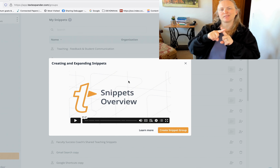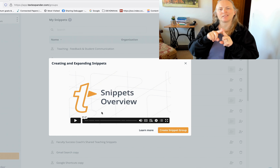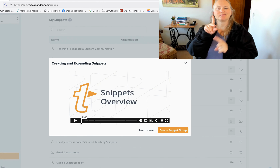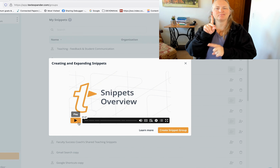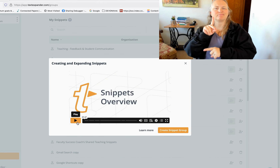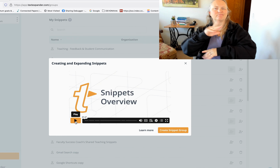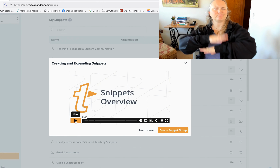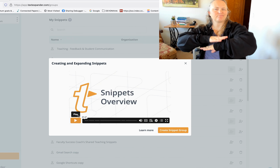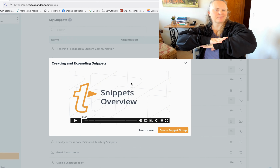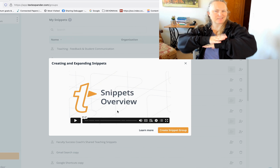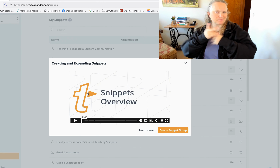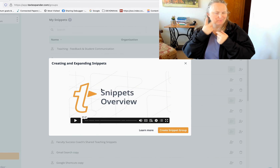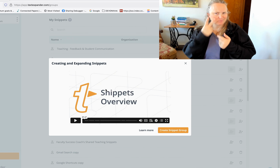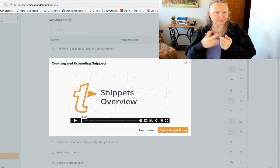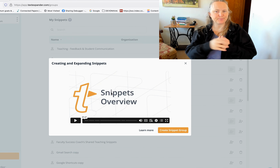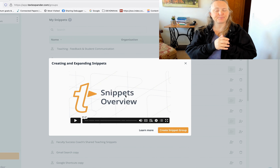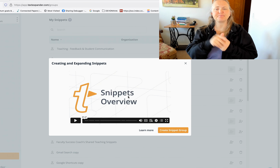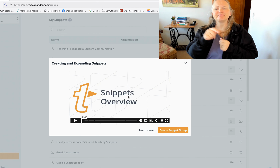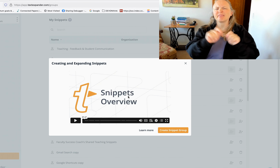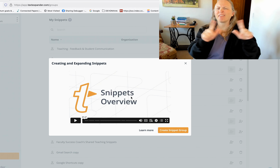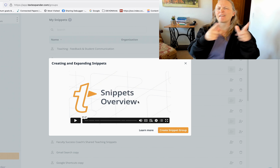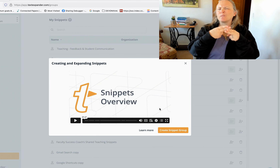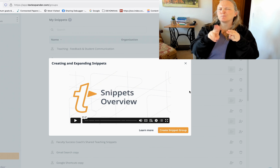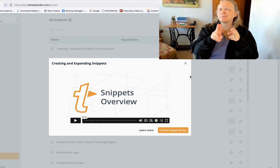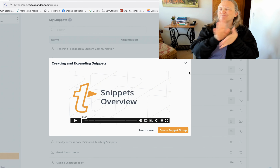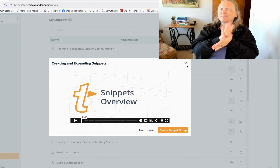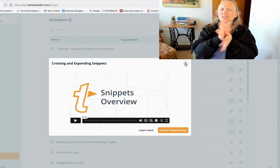First of all, it's always a good idea to watch this little snippet overview so you